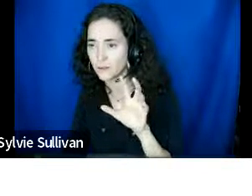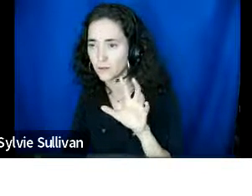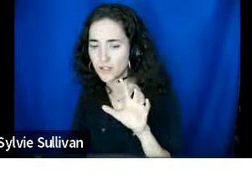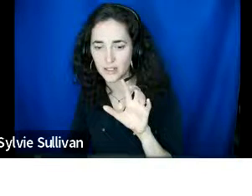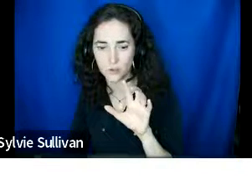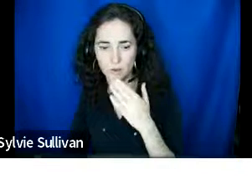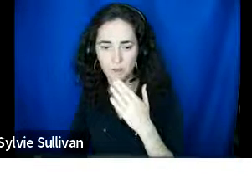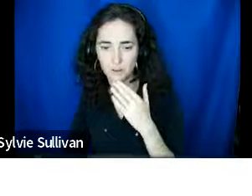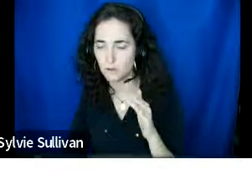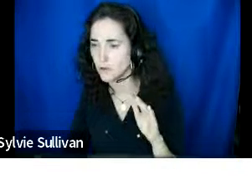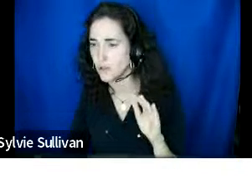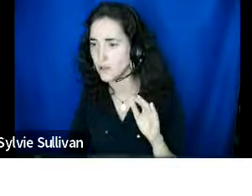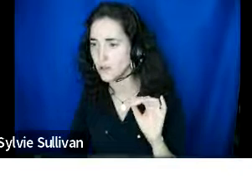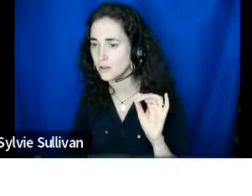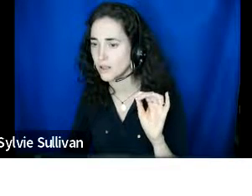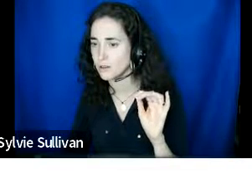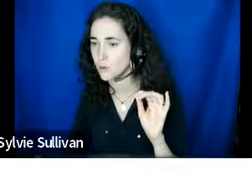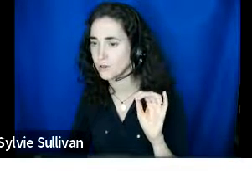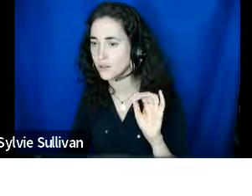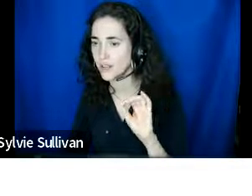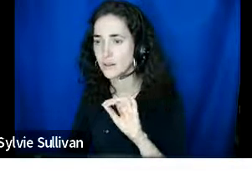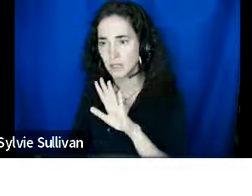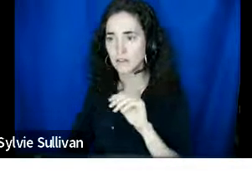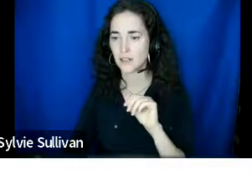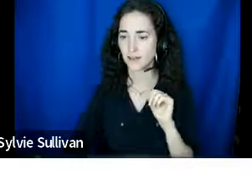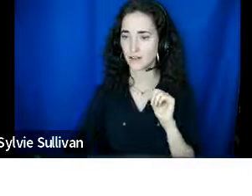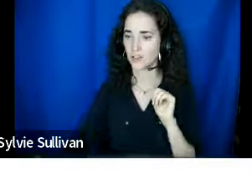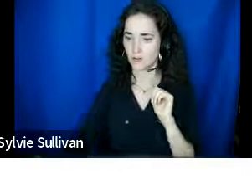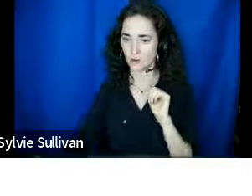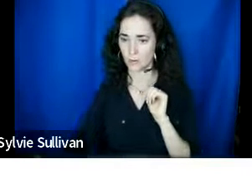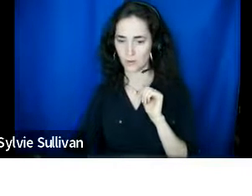Yeah, I notice a little freezing as well. Thank you, Gary Morgan, for that. Looks like Jennifer...